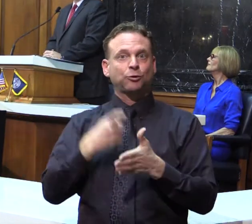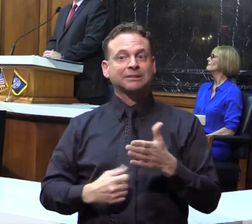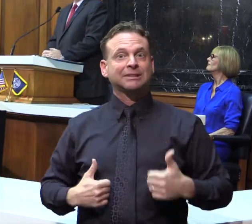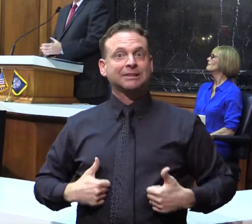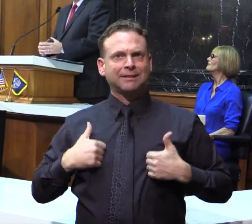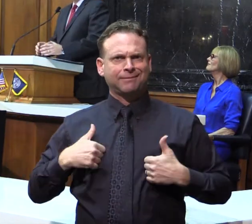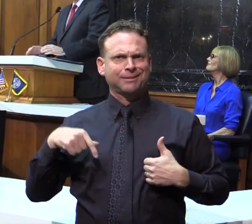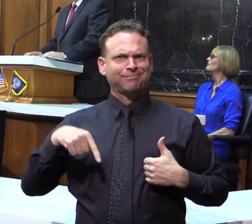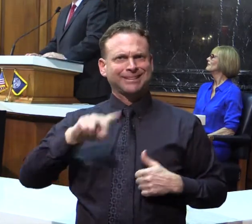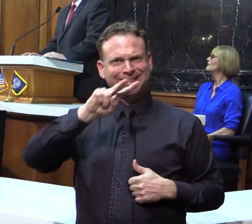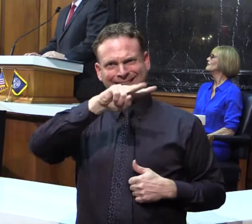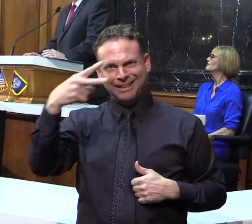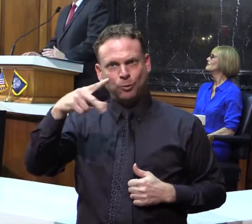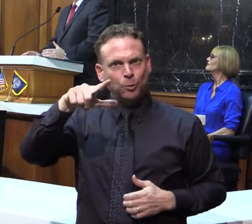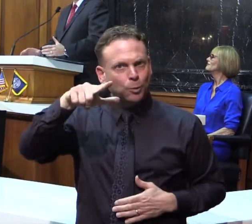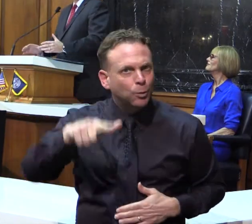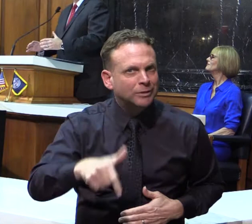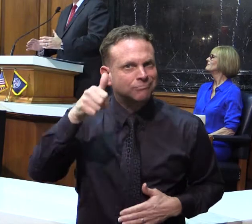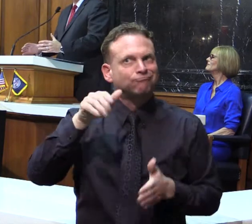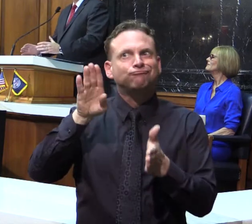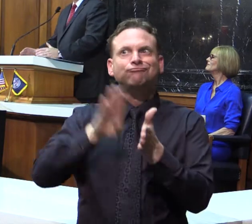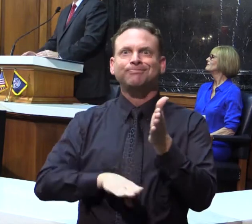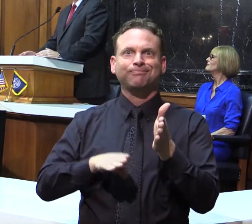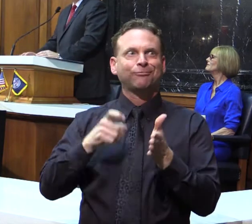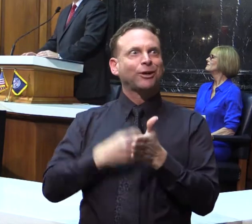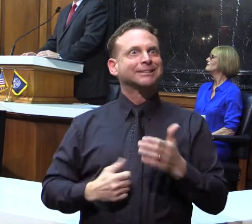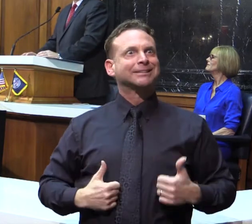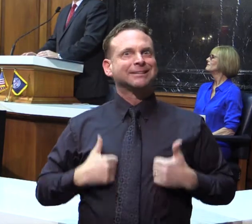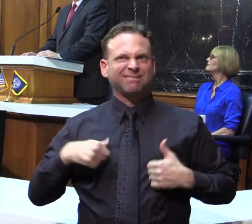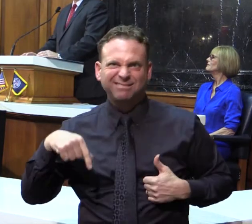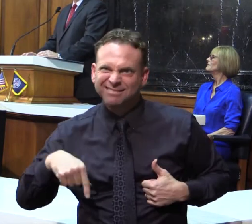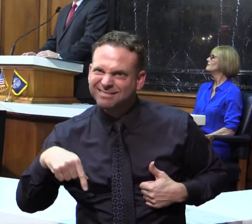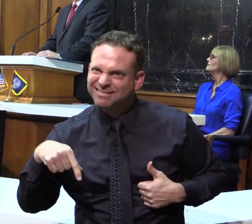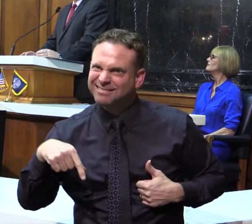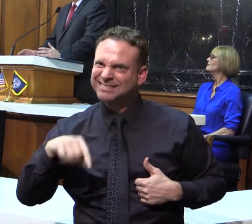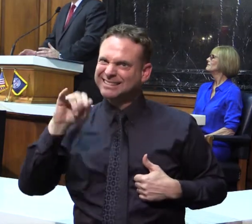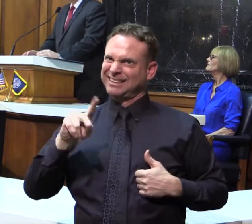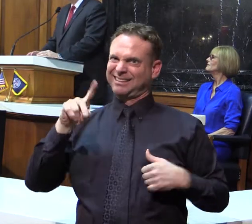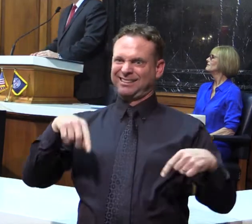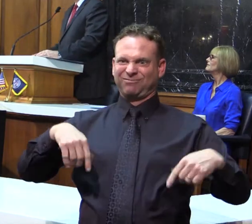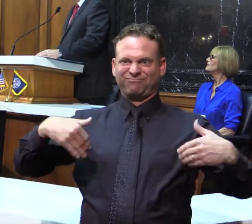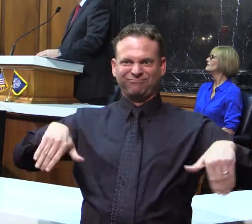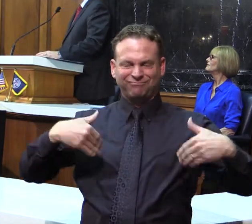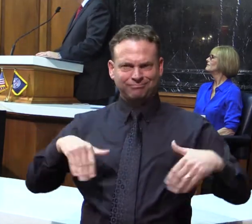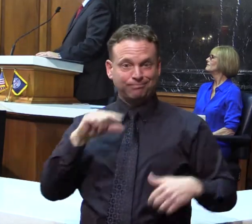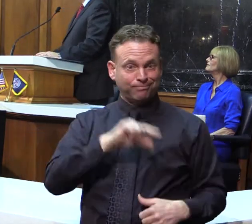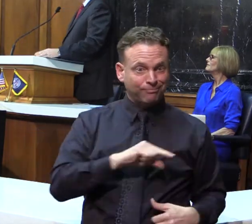Yes, not only is Indiana’s quality of life HIGH ... we’re also more affordable than